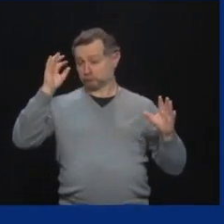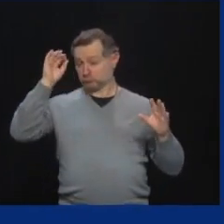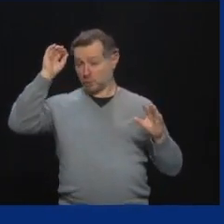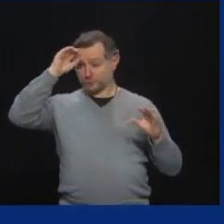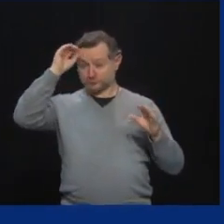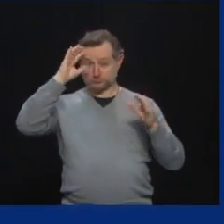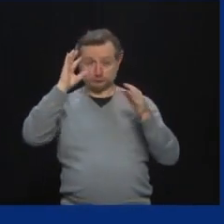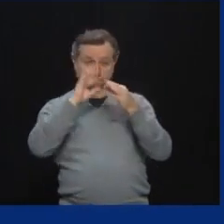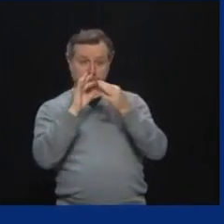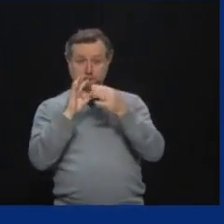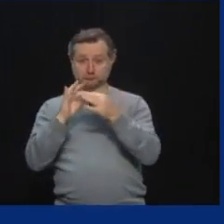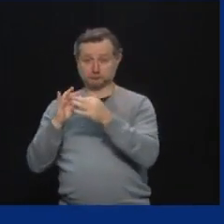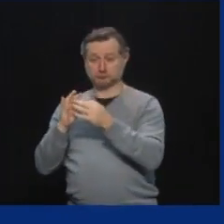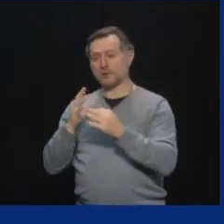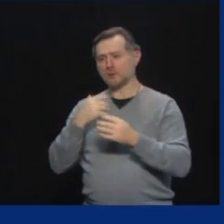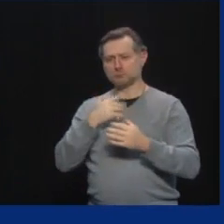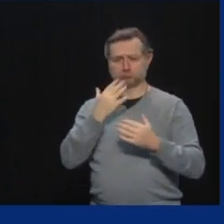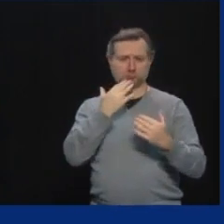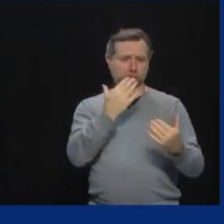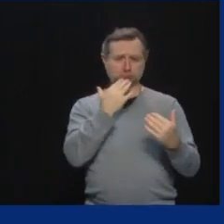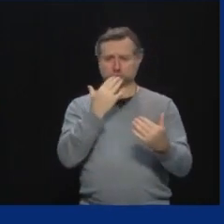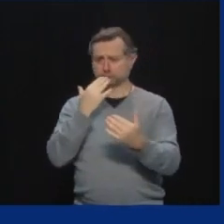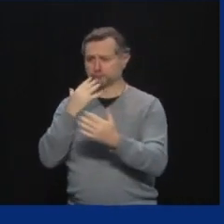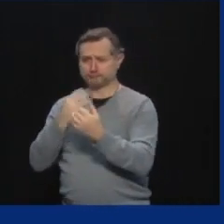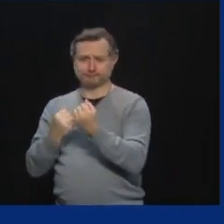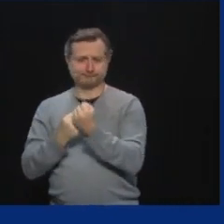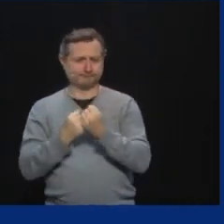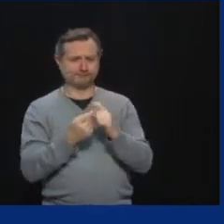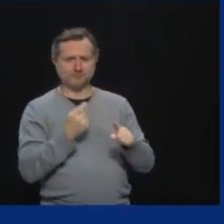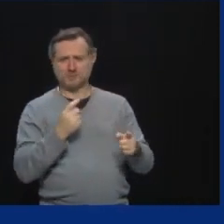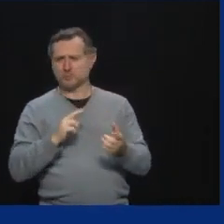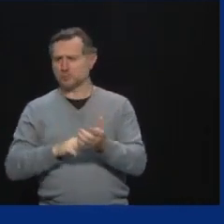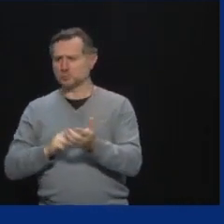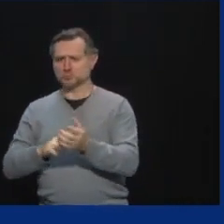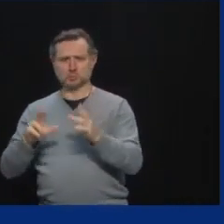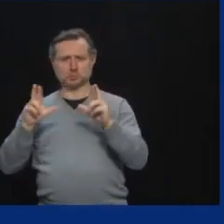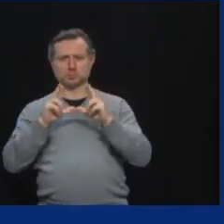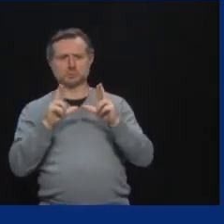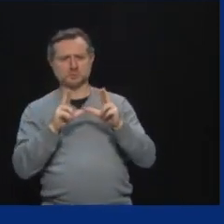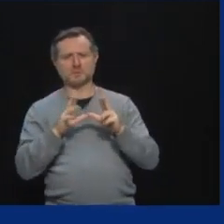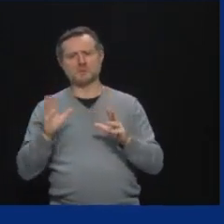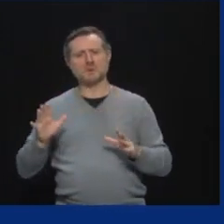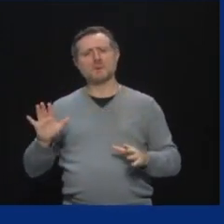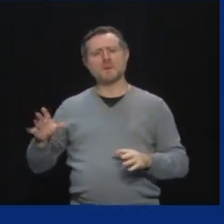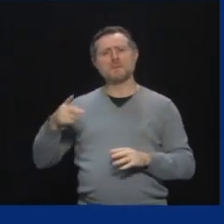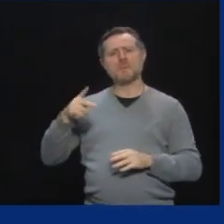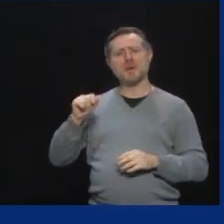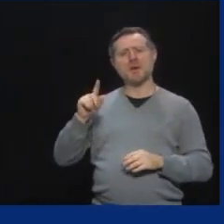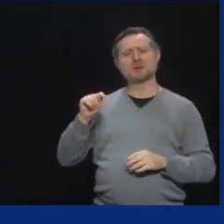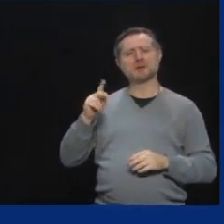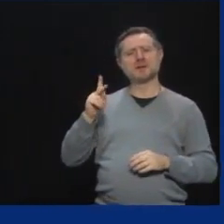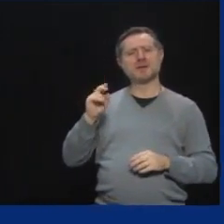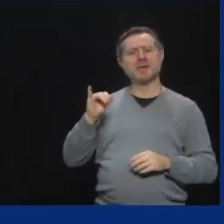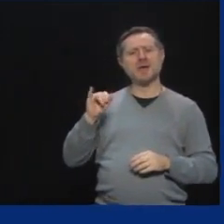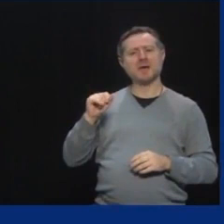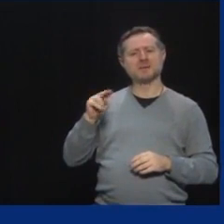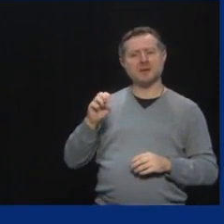received. From example, the nurses union. I spoke to Pat Kane, the executive director of the new york state nurses association. Uh we spoke